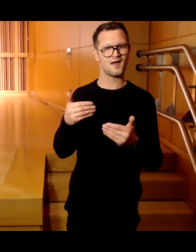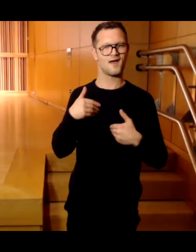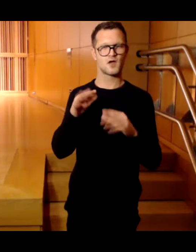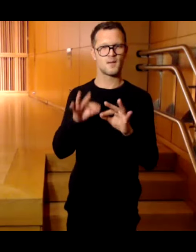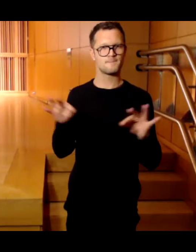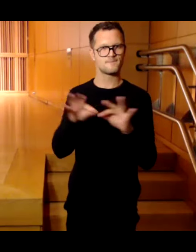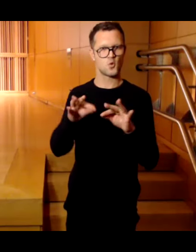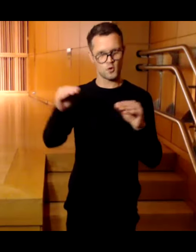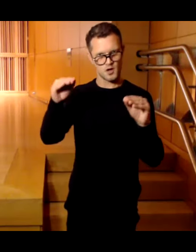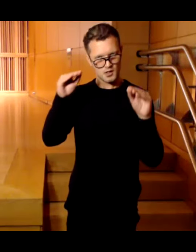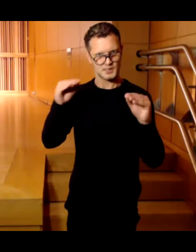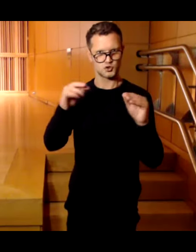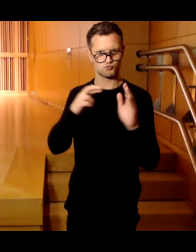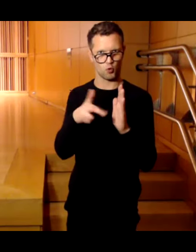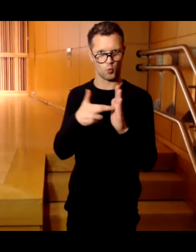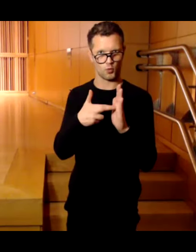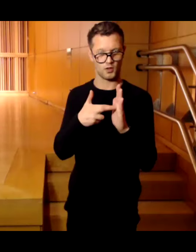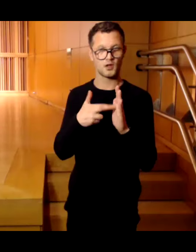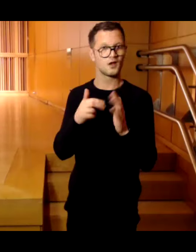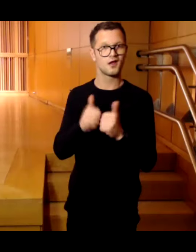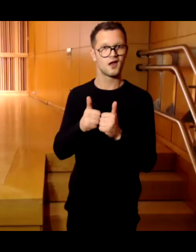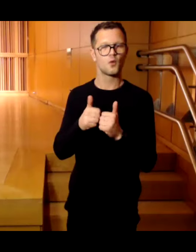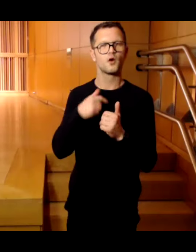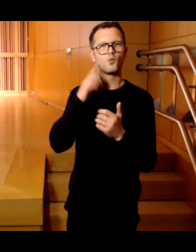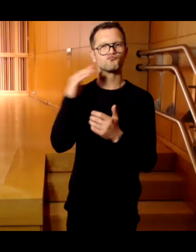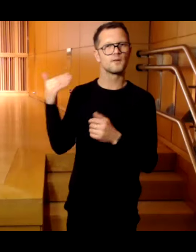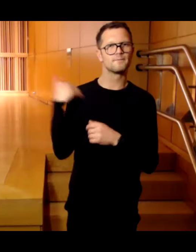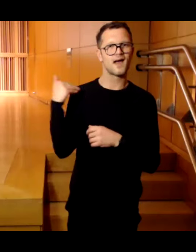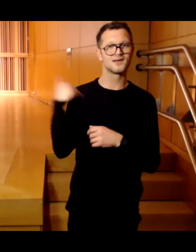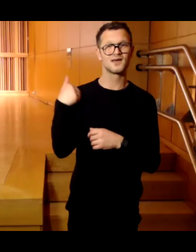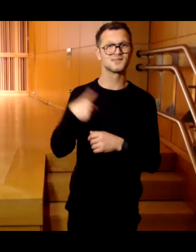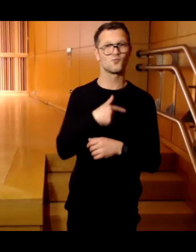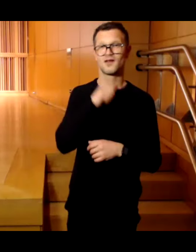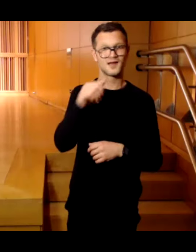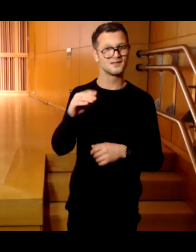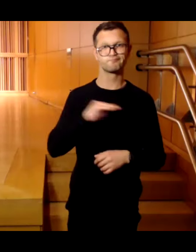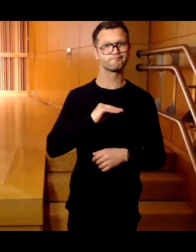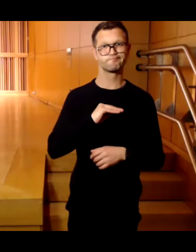They remind us of our dissatisfaction. Our regret, our angst.